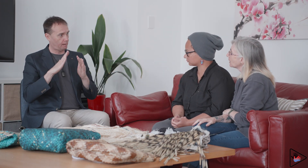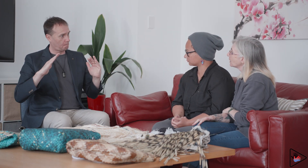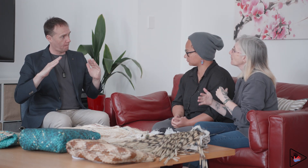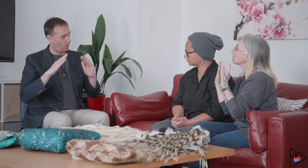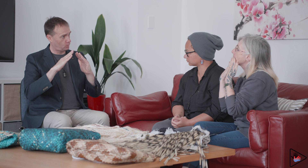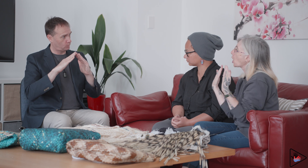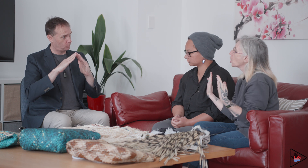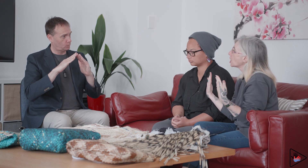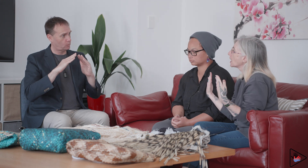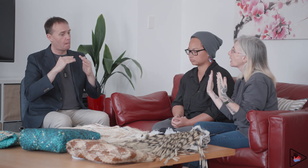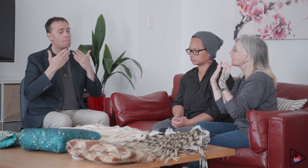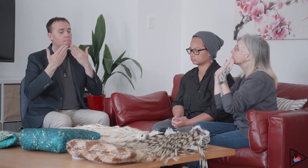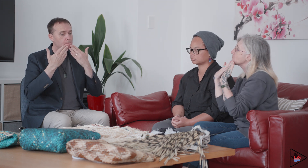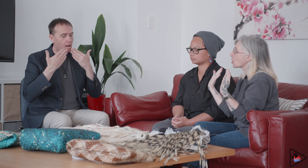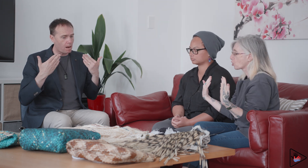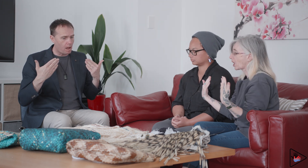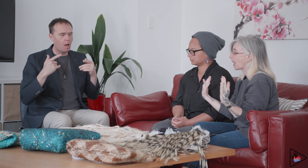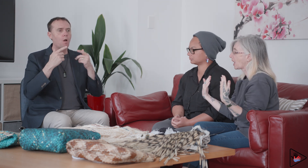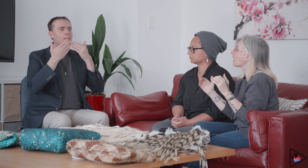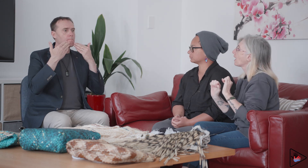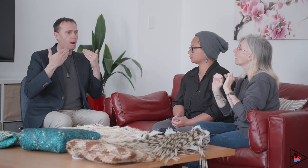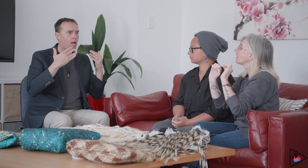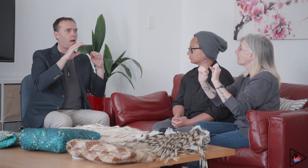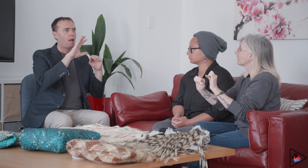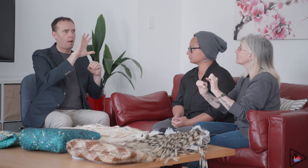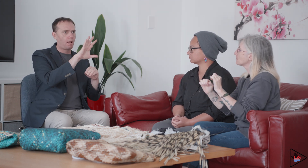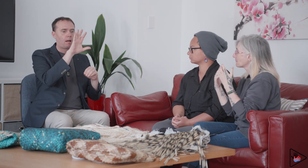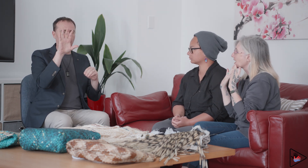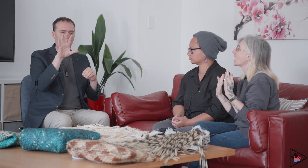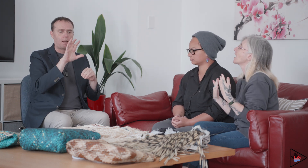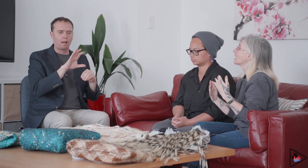is that a mountain? No no it's a marae. Oh sorry it's a marae. Right. So they are